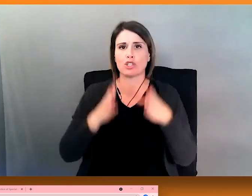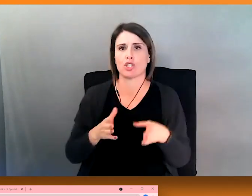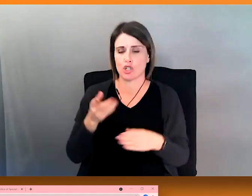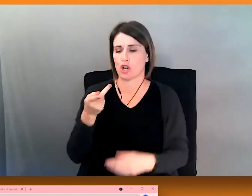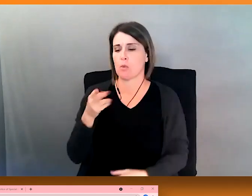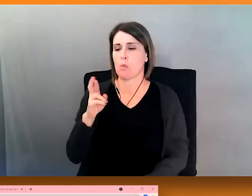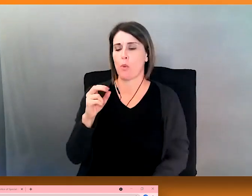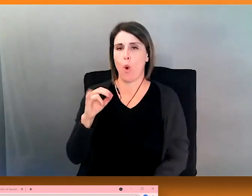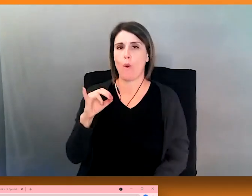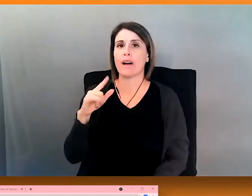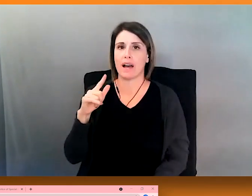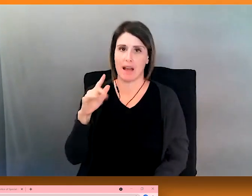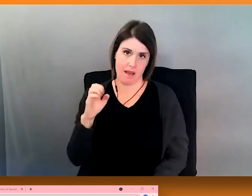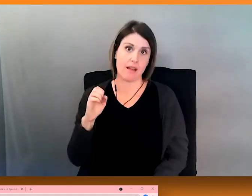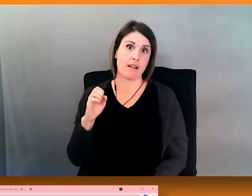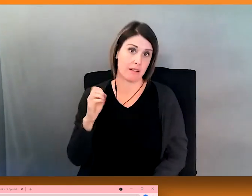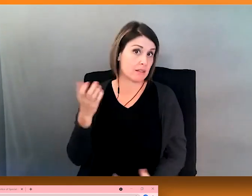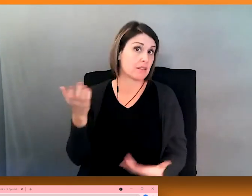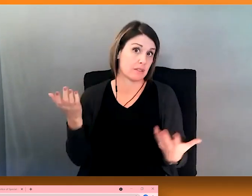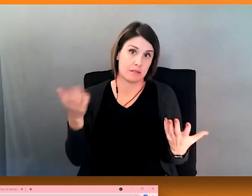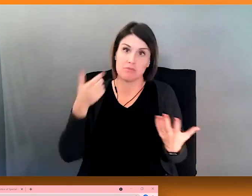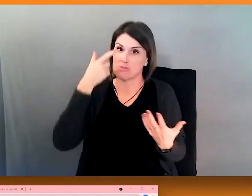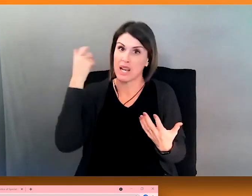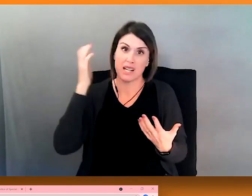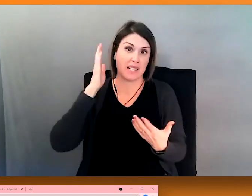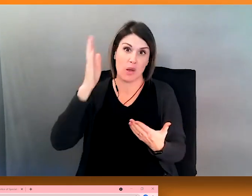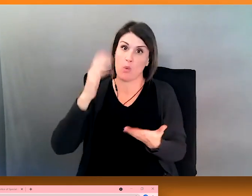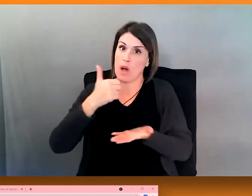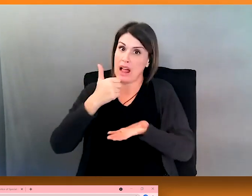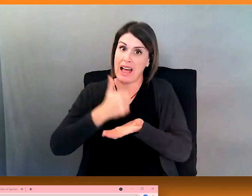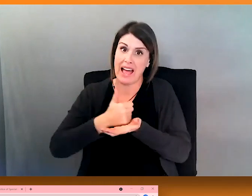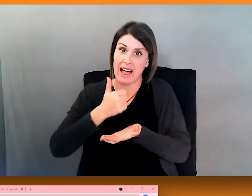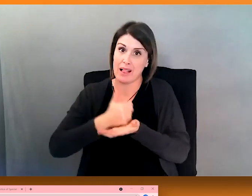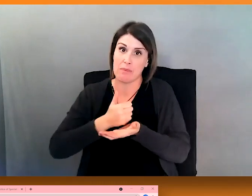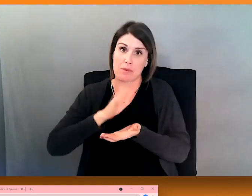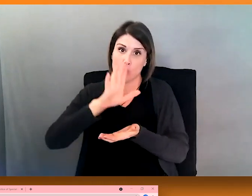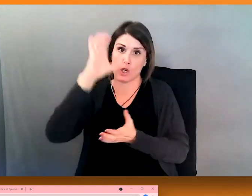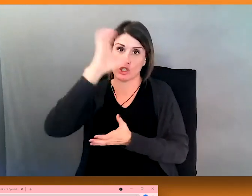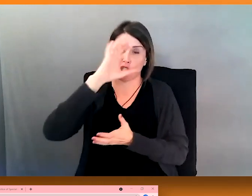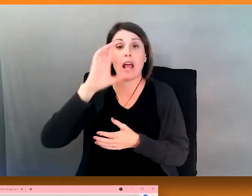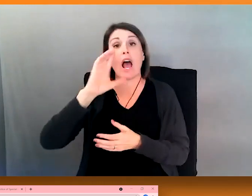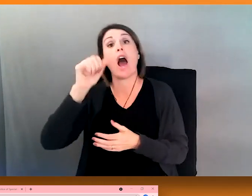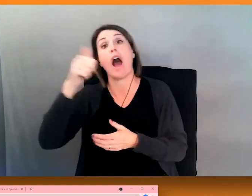or profile because it will only help with your searches, and people can search you,